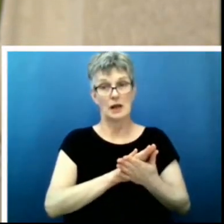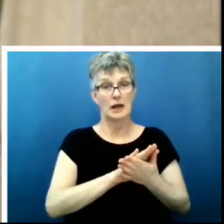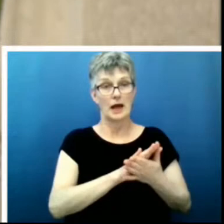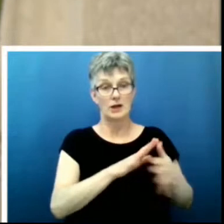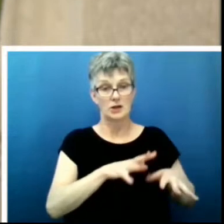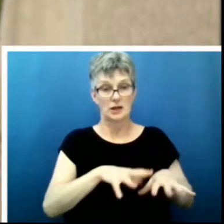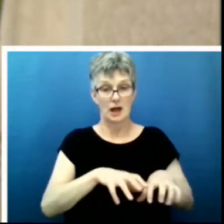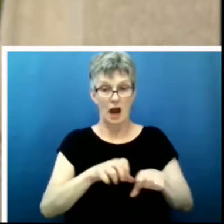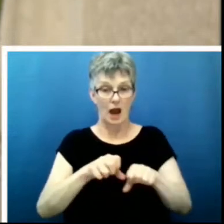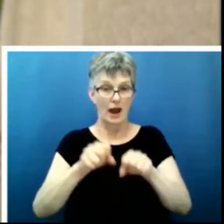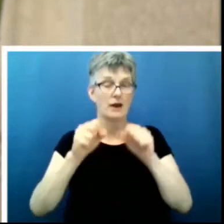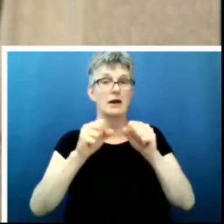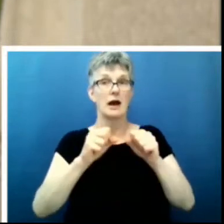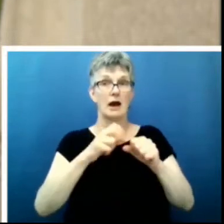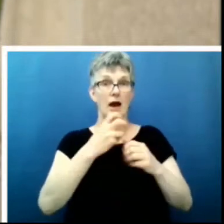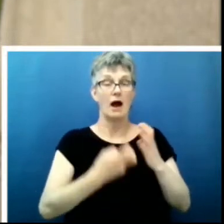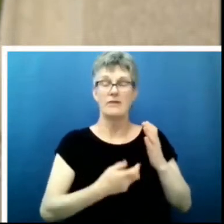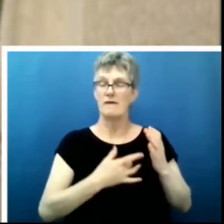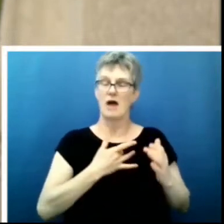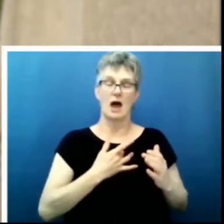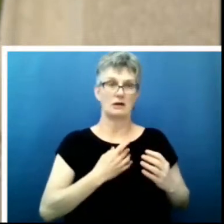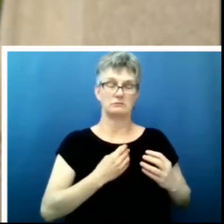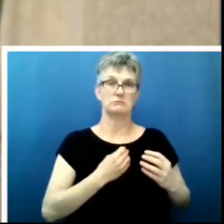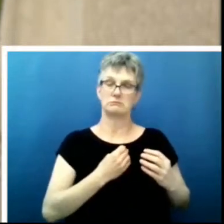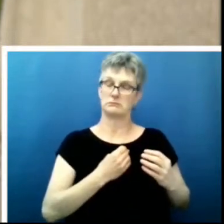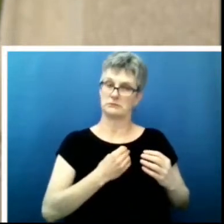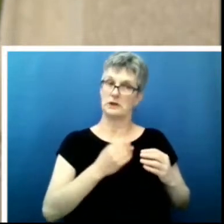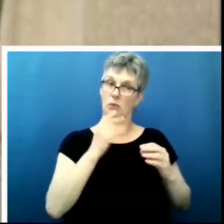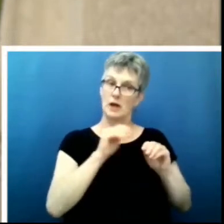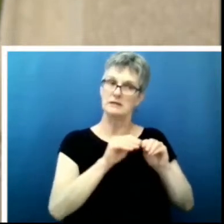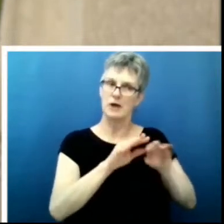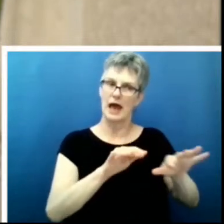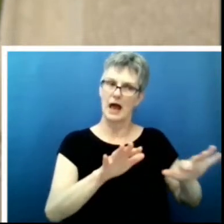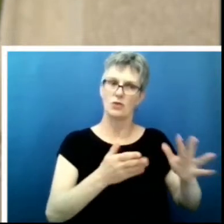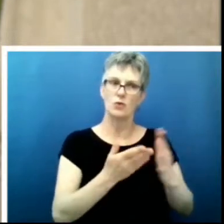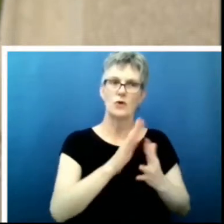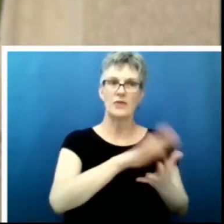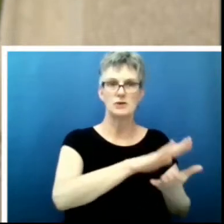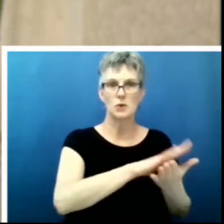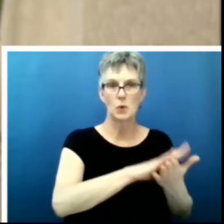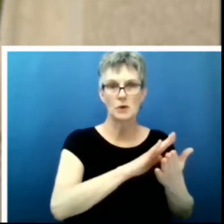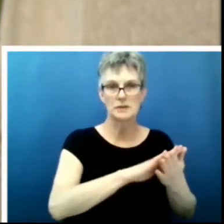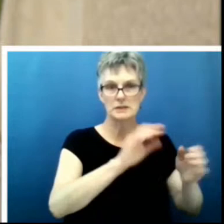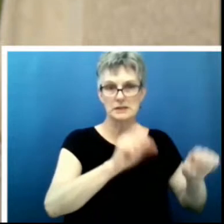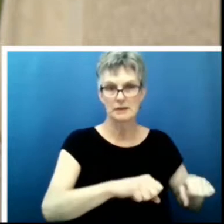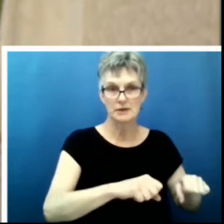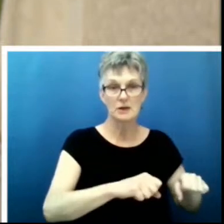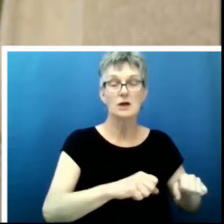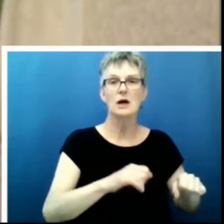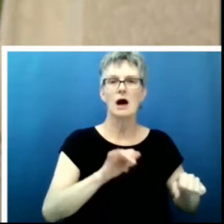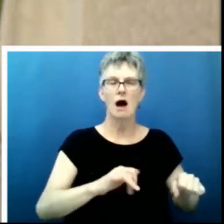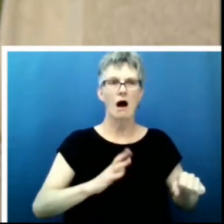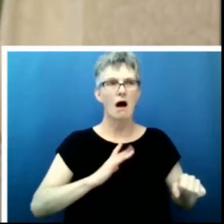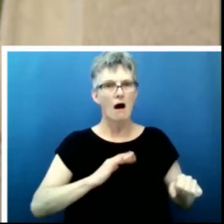I got so inspired I brought, I wanted to bring that work locally and we started a scholarship fund through our local Kitsap Community Foundation